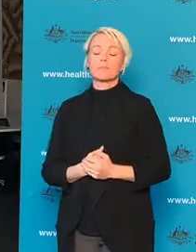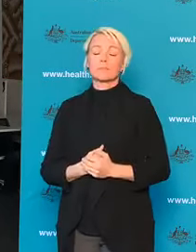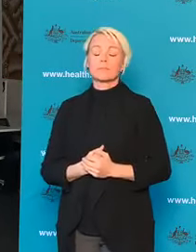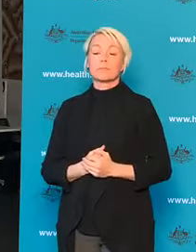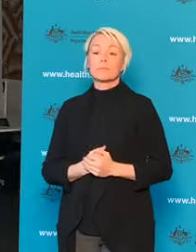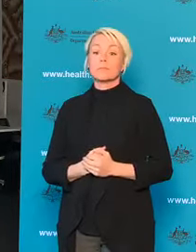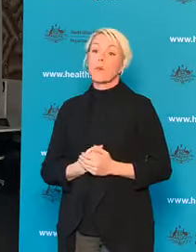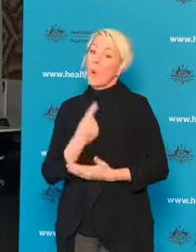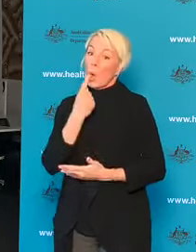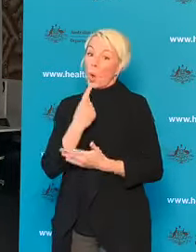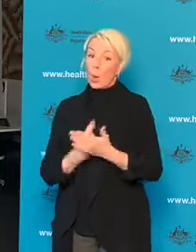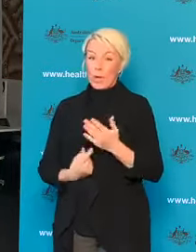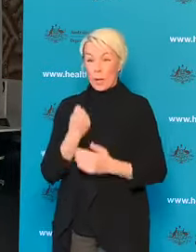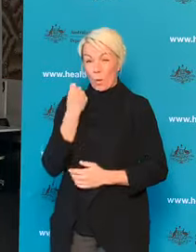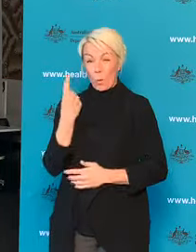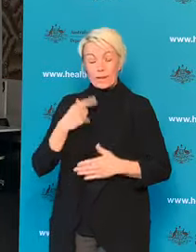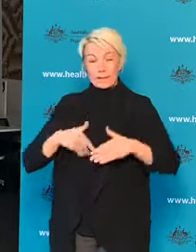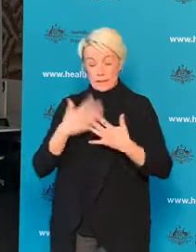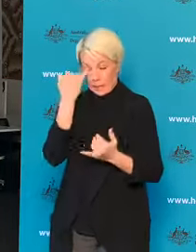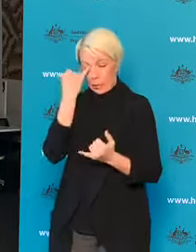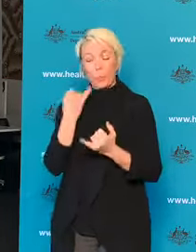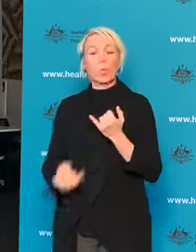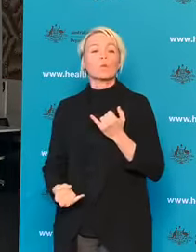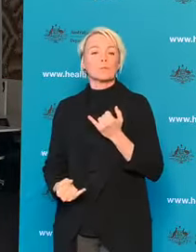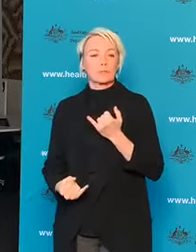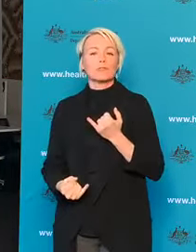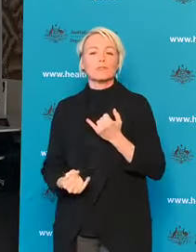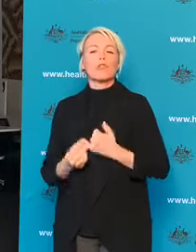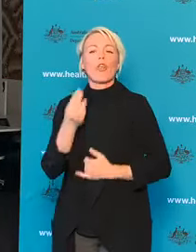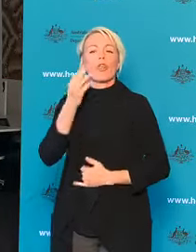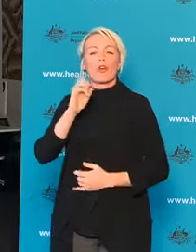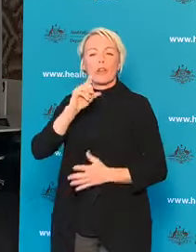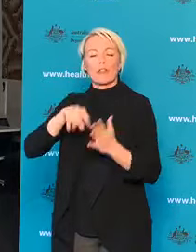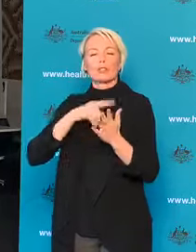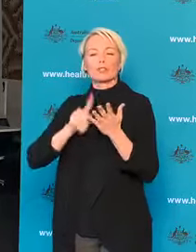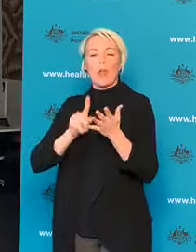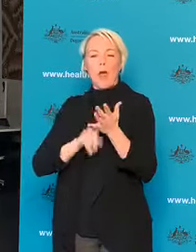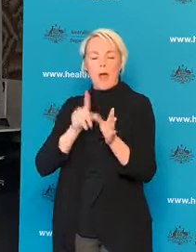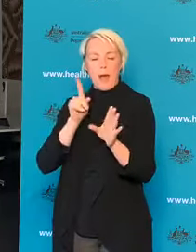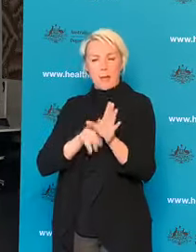30th, when we reported 747 new cases.